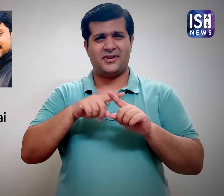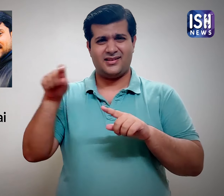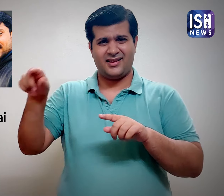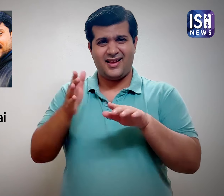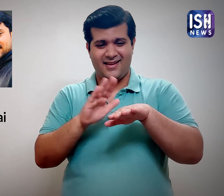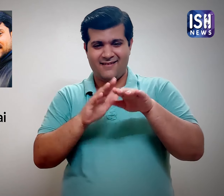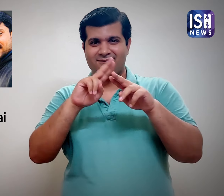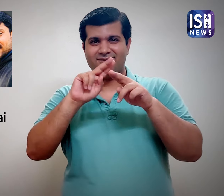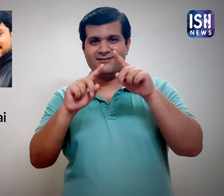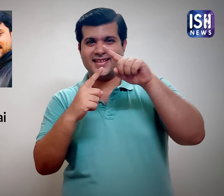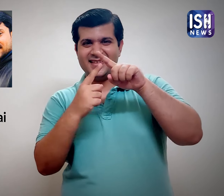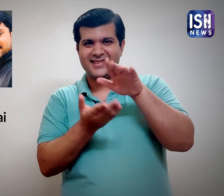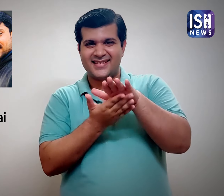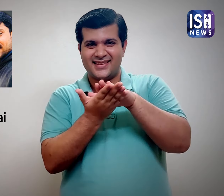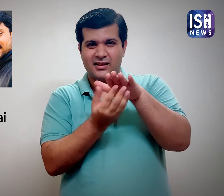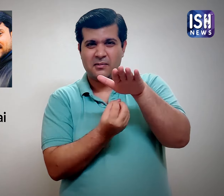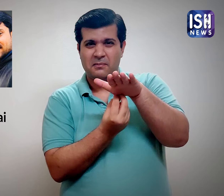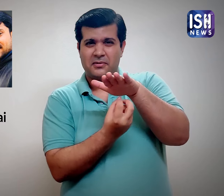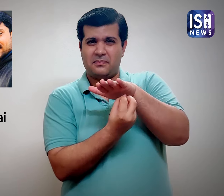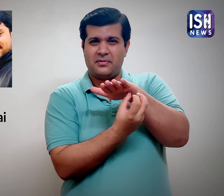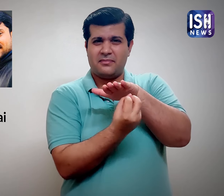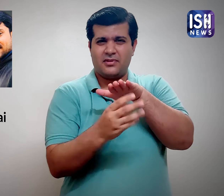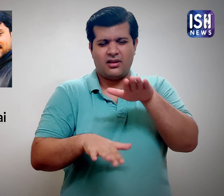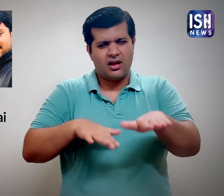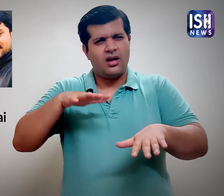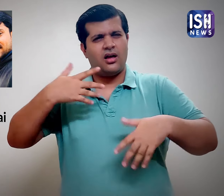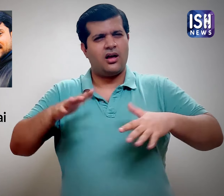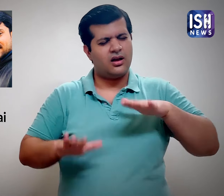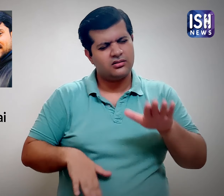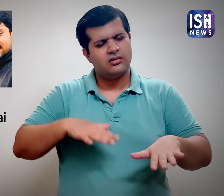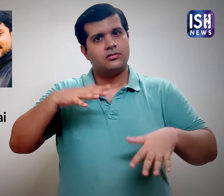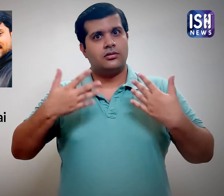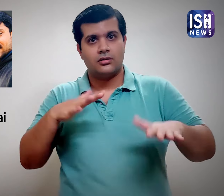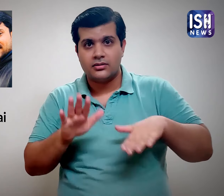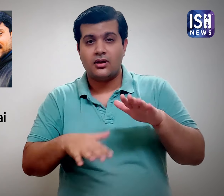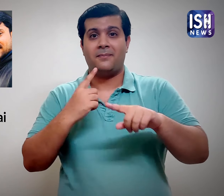Despite getting blisters on his feet, he continued to walk.